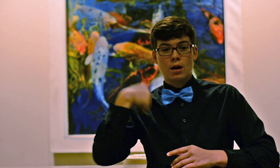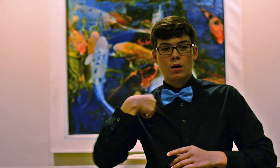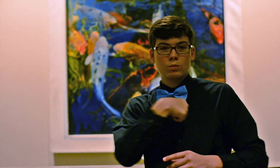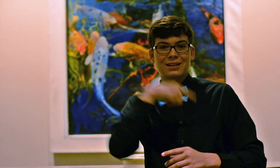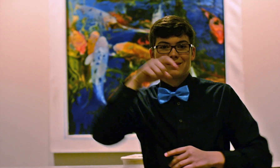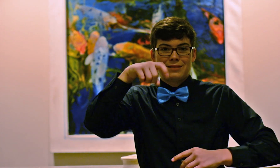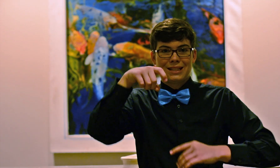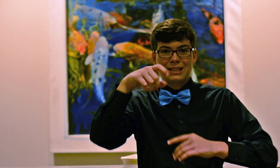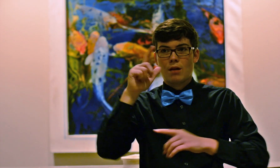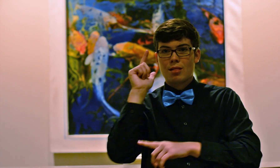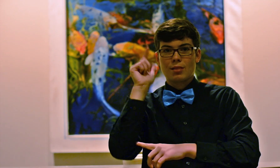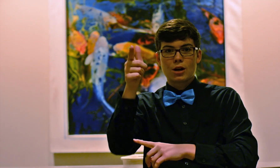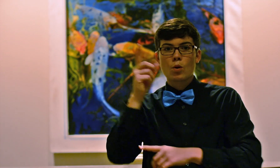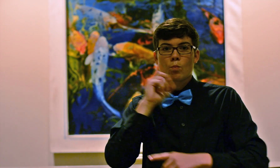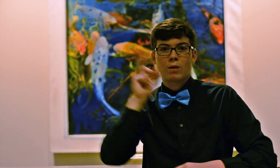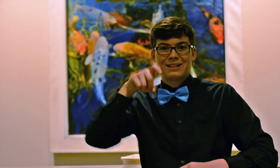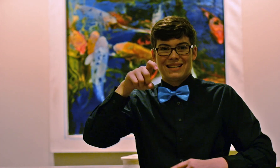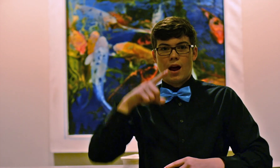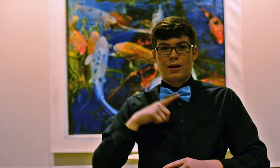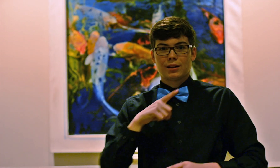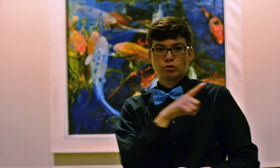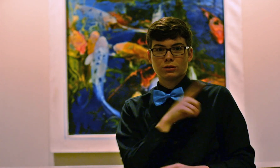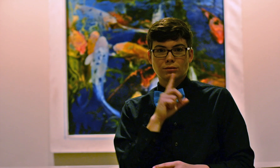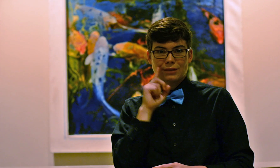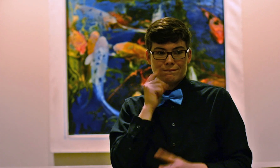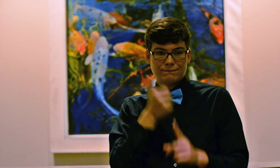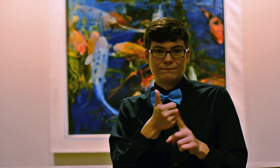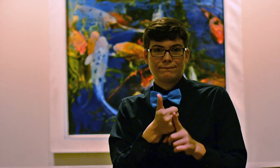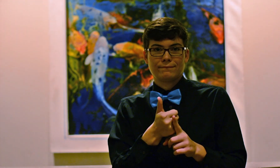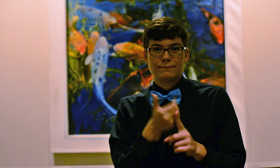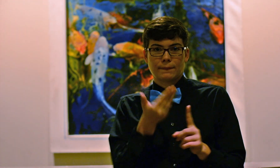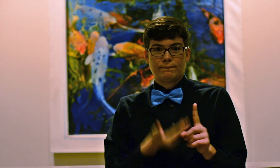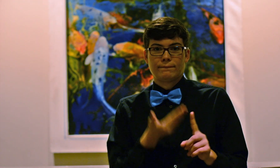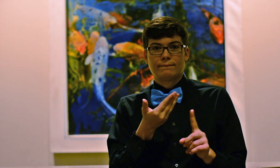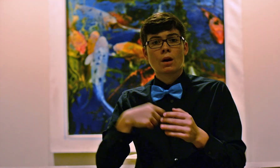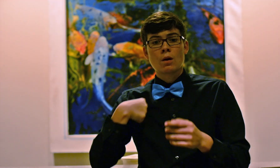We need to do this now, so that in the future we'll have deaf legislators.